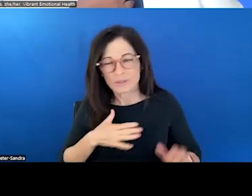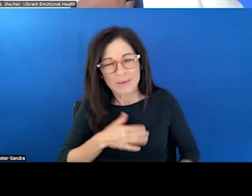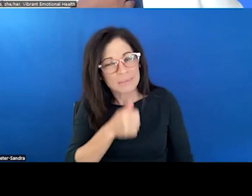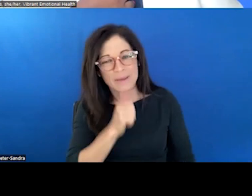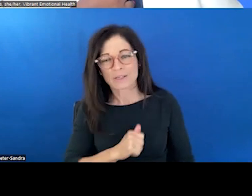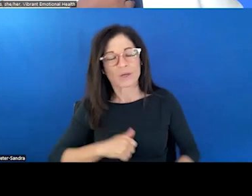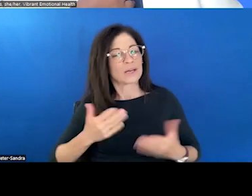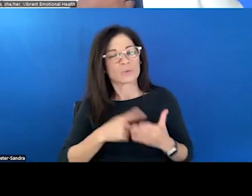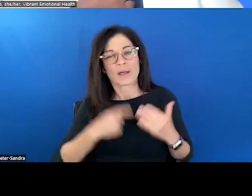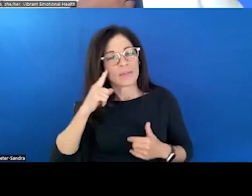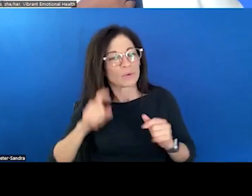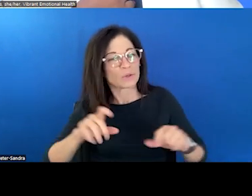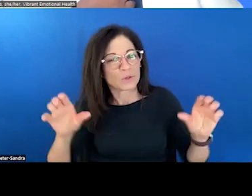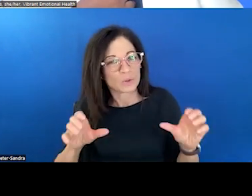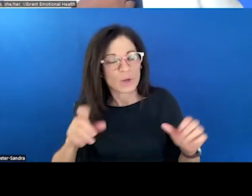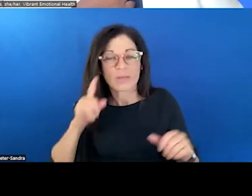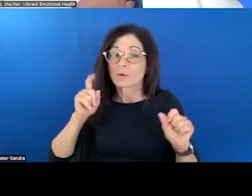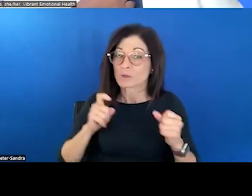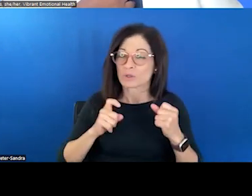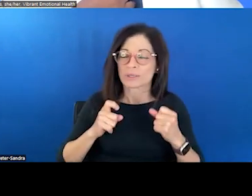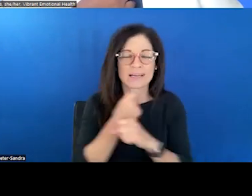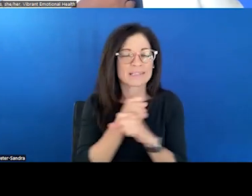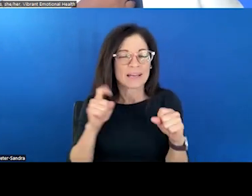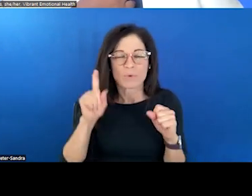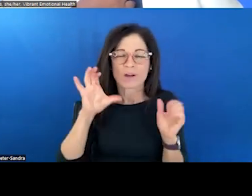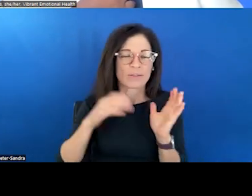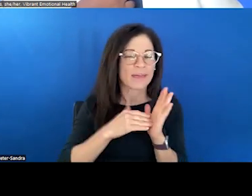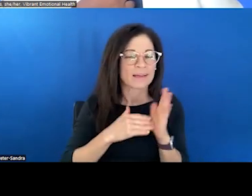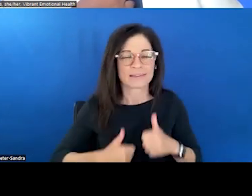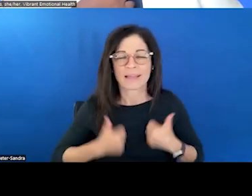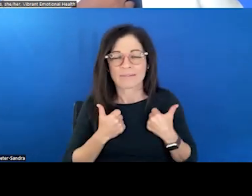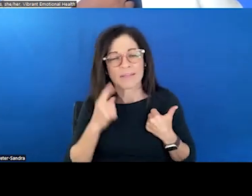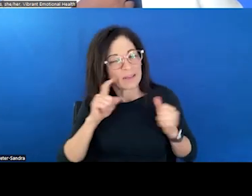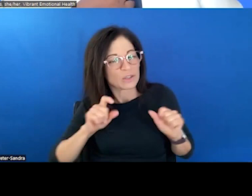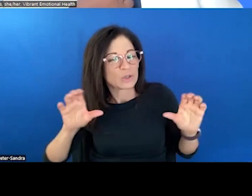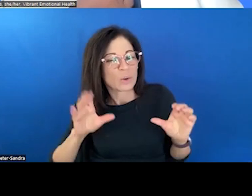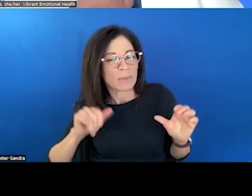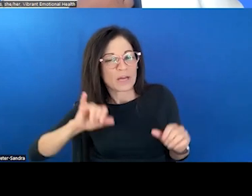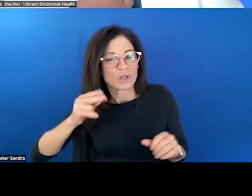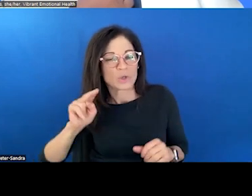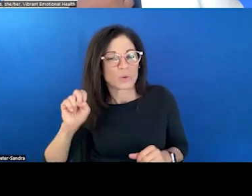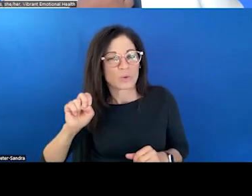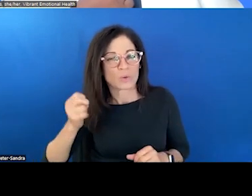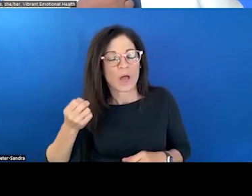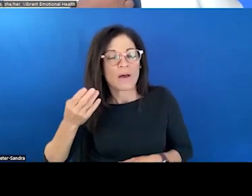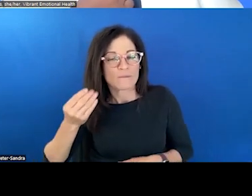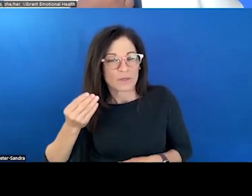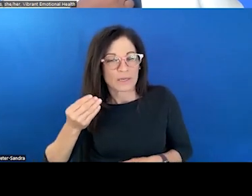I THINK WE SHOULD SAVE 100,000 LIVES AND DO IT BY JUNE 14TH, 2006.